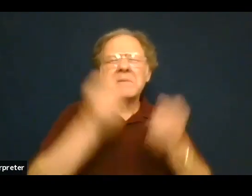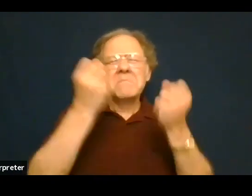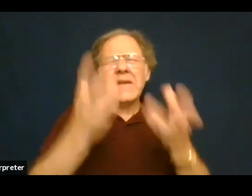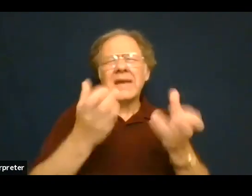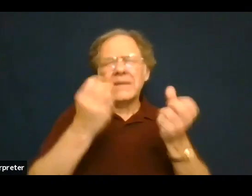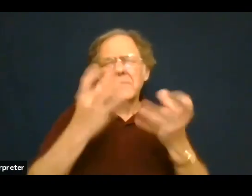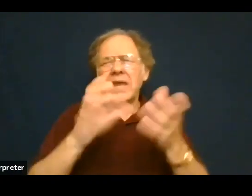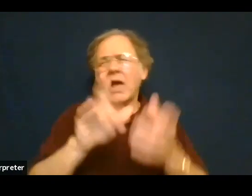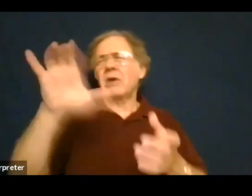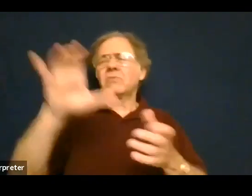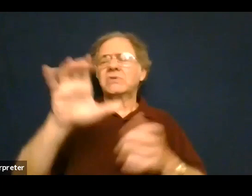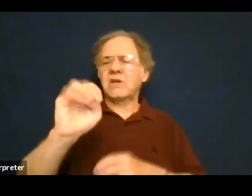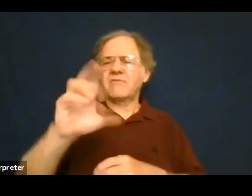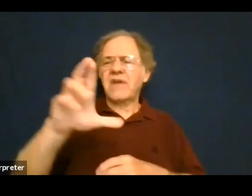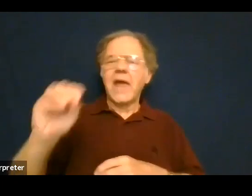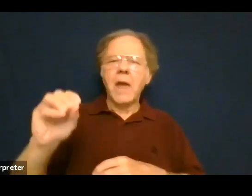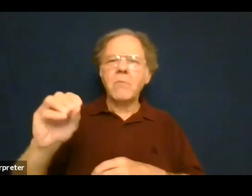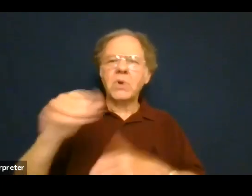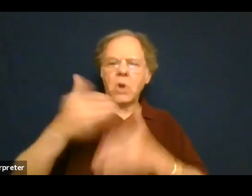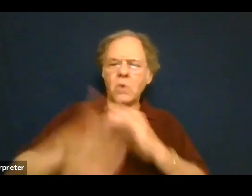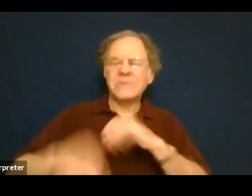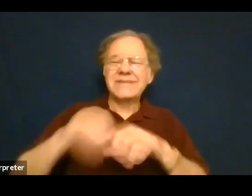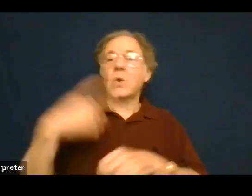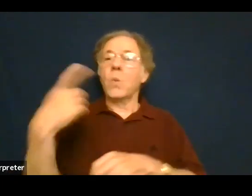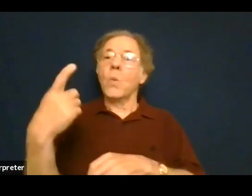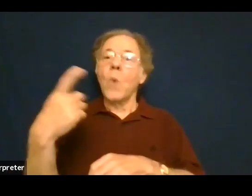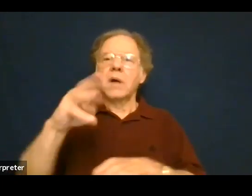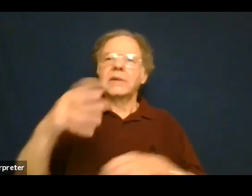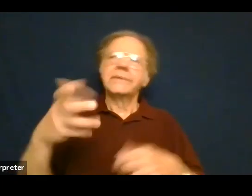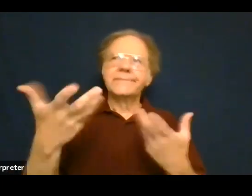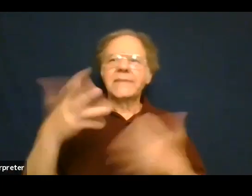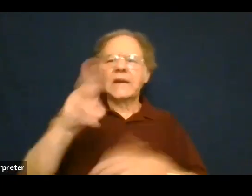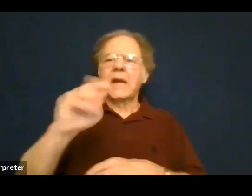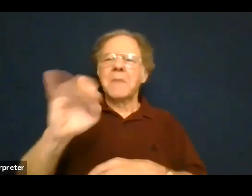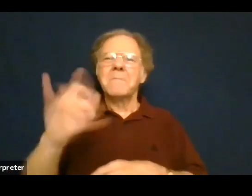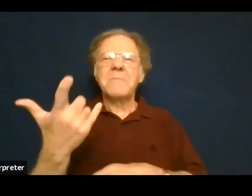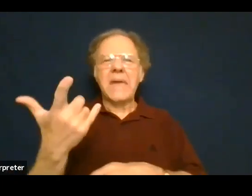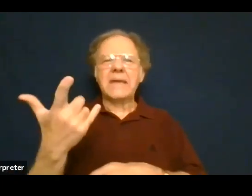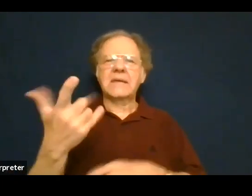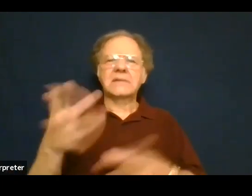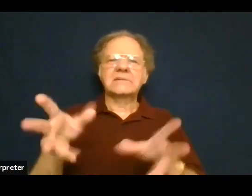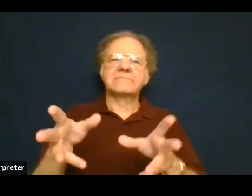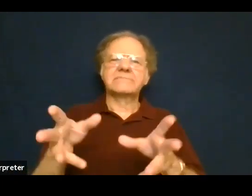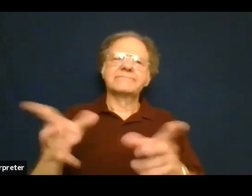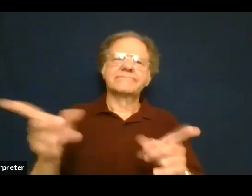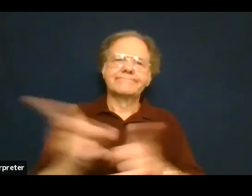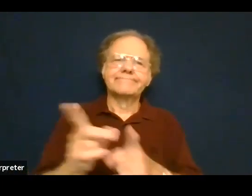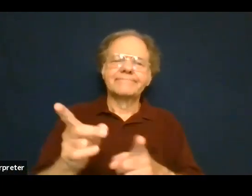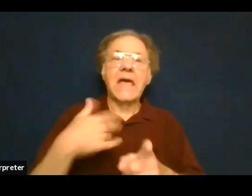during one meeting session. And so we're able to conduct our experiments having a very large sample size.